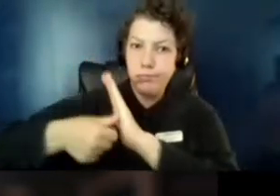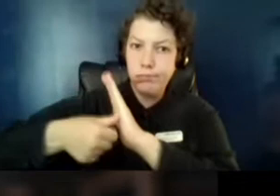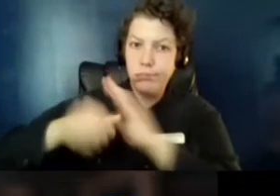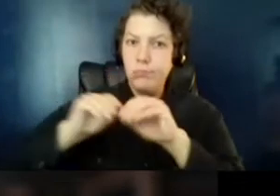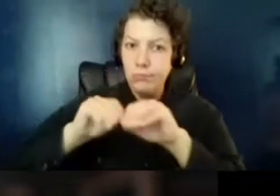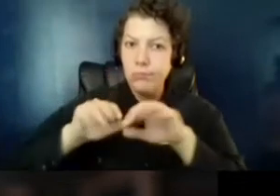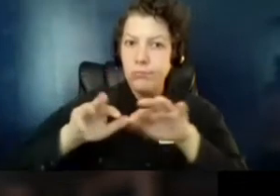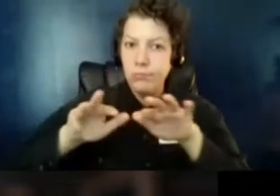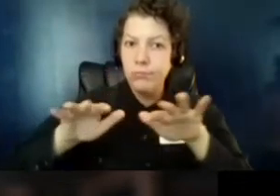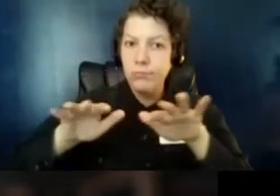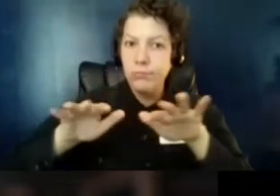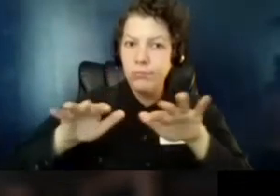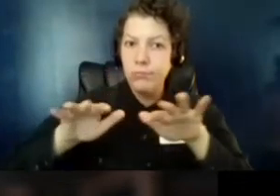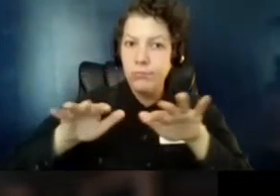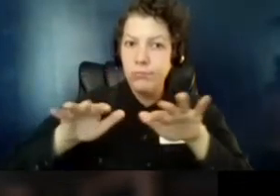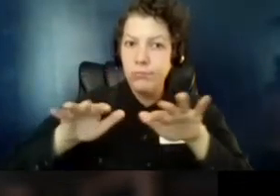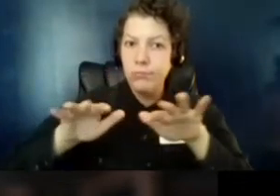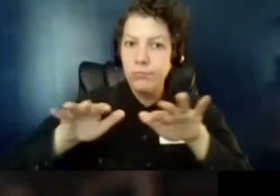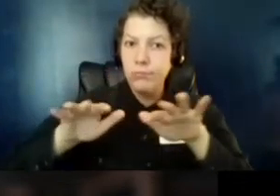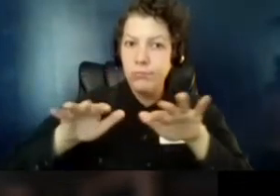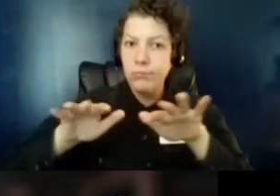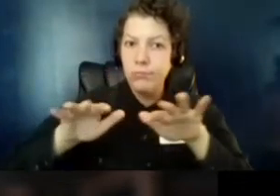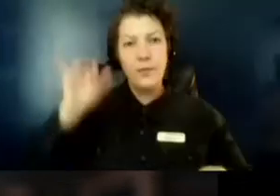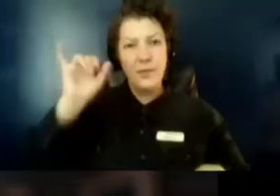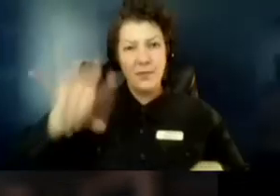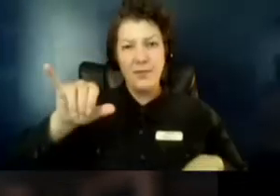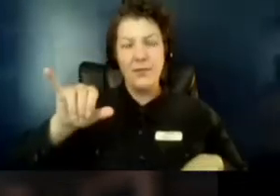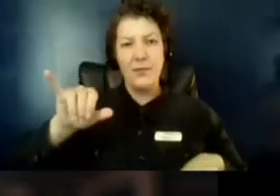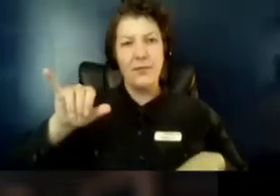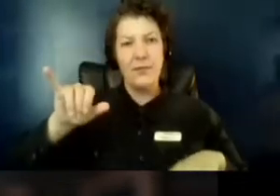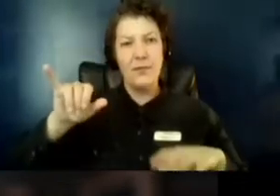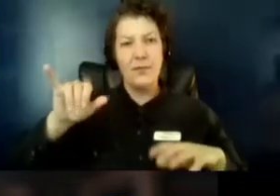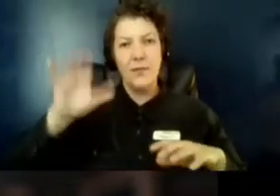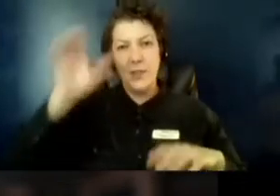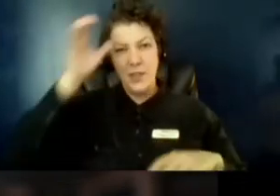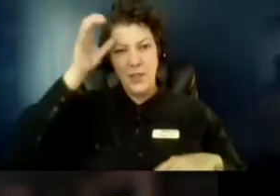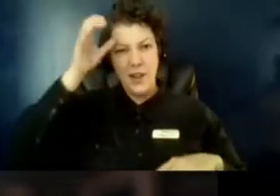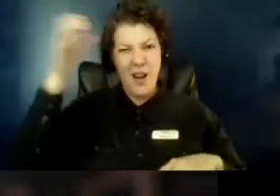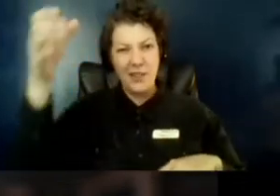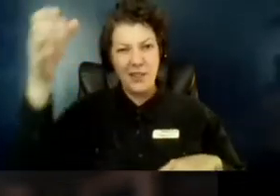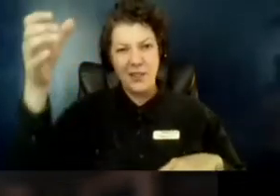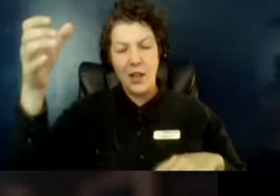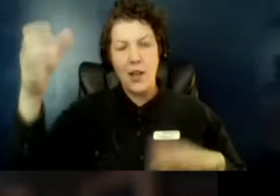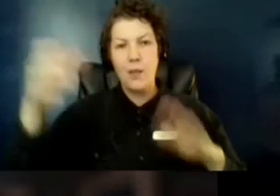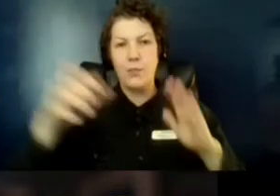And that became the way we thought about how we interact with people and how we create